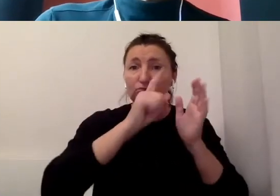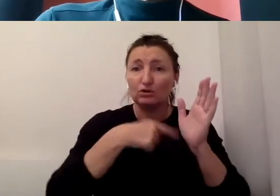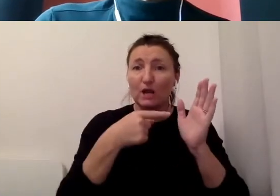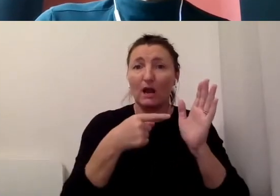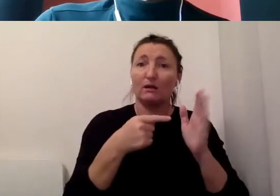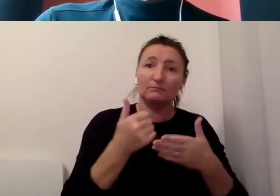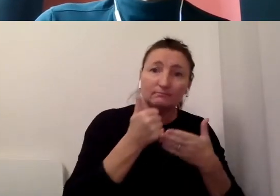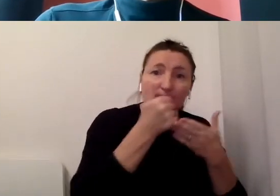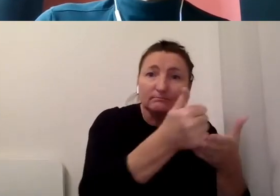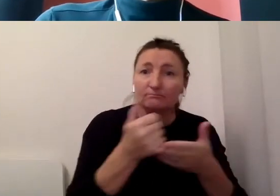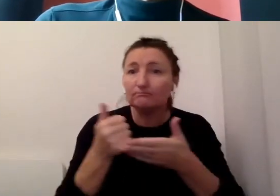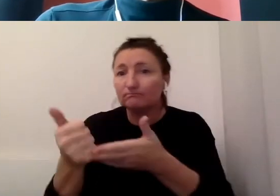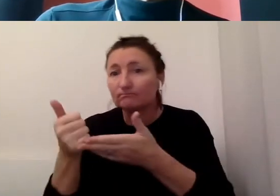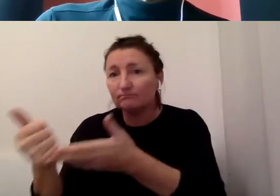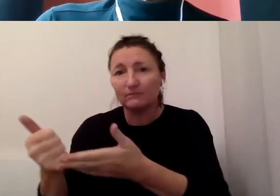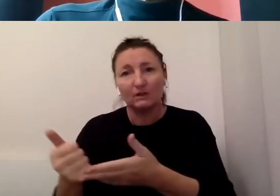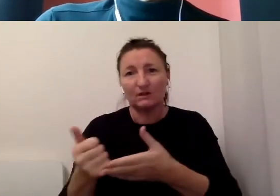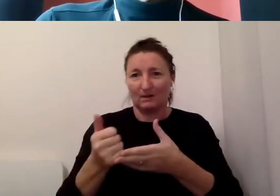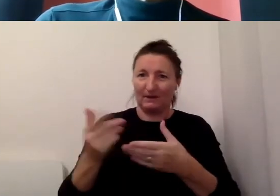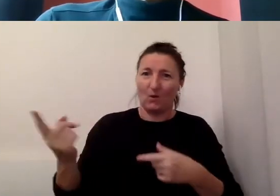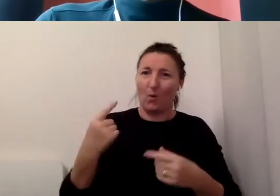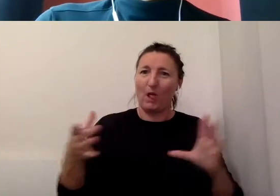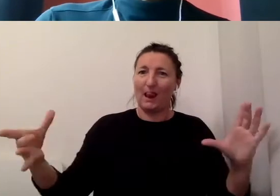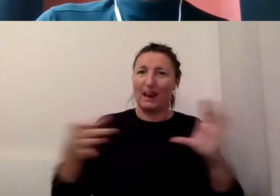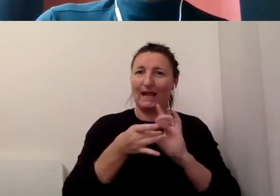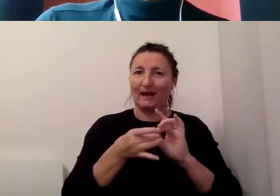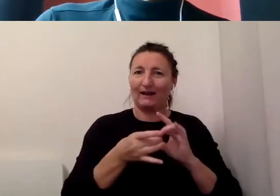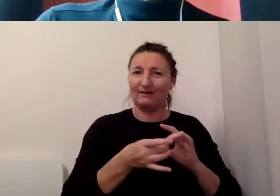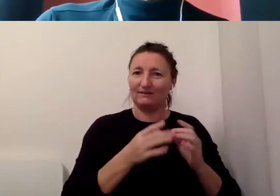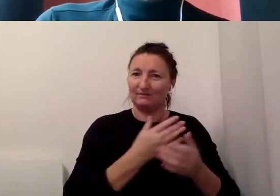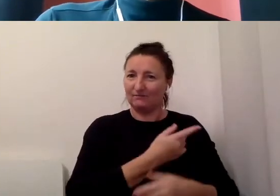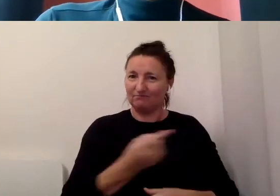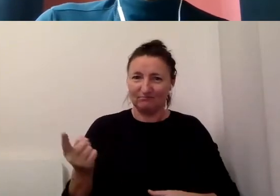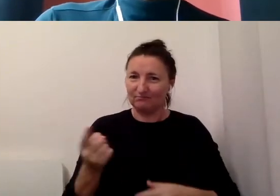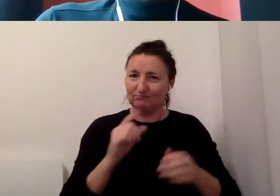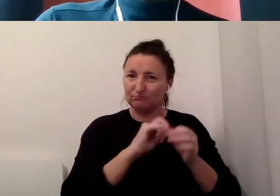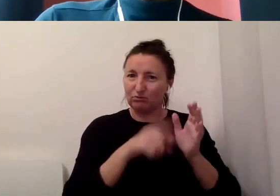because they are all related to each other. Alex: Fantastic. What about you Joy?